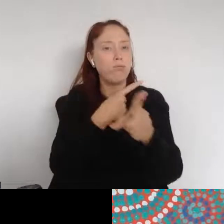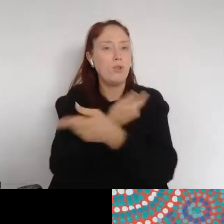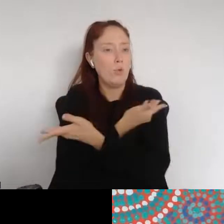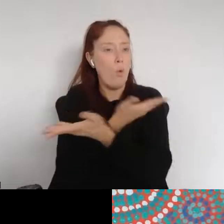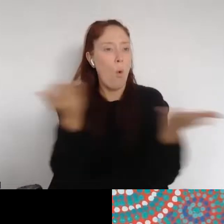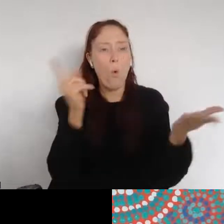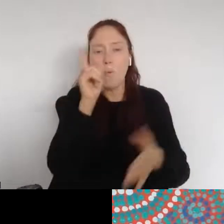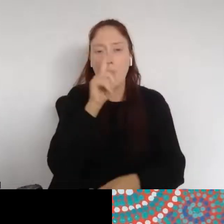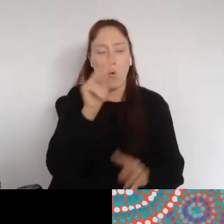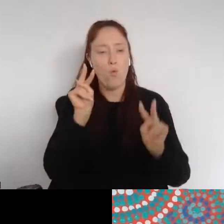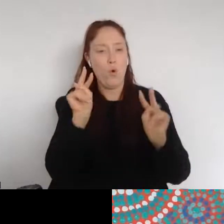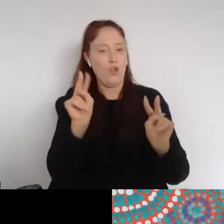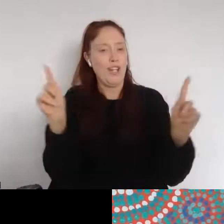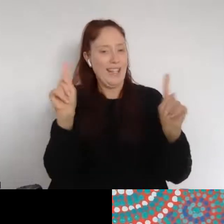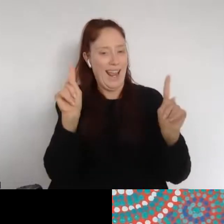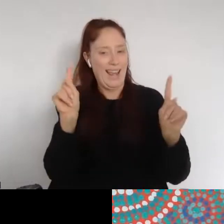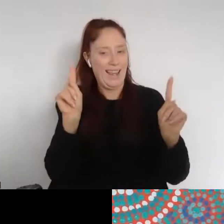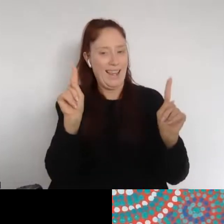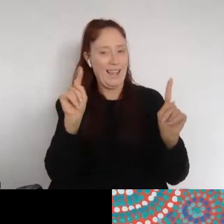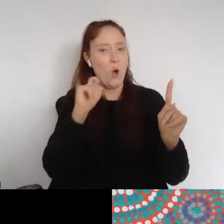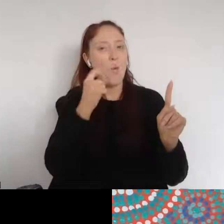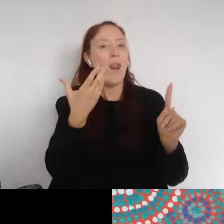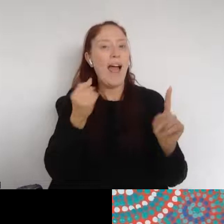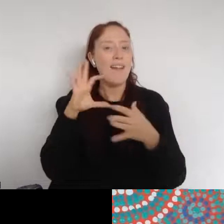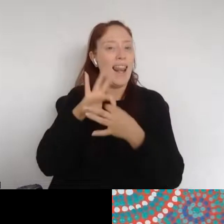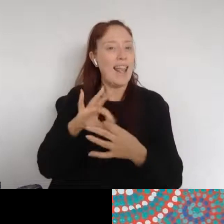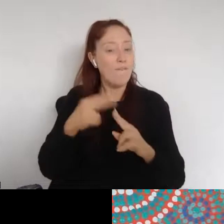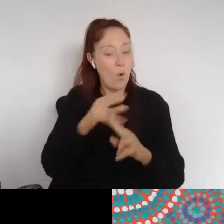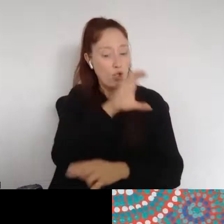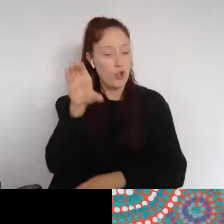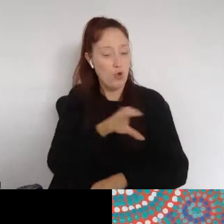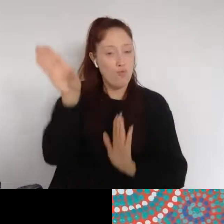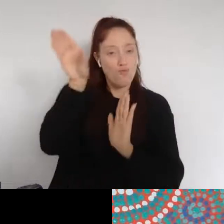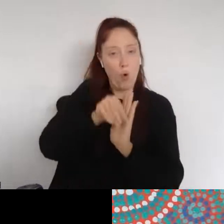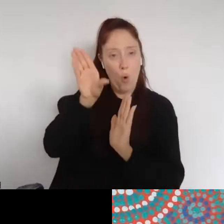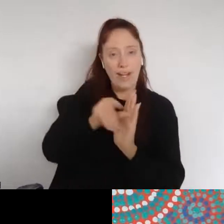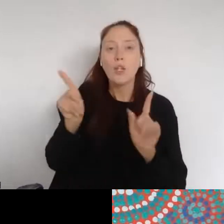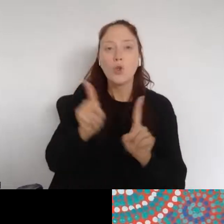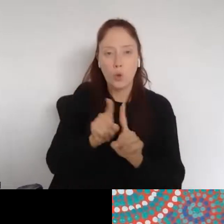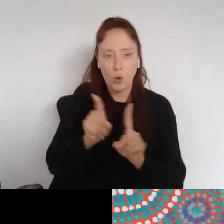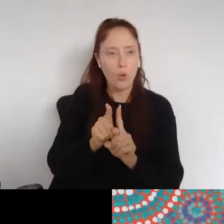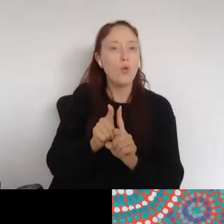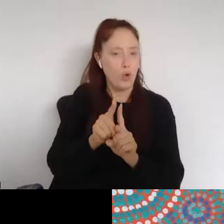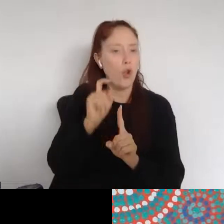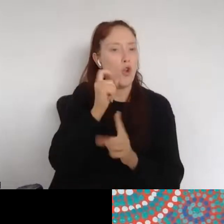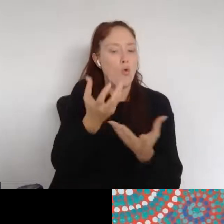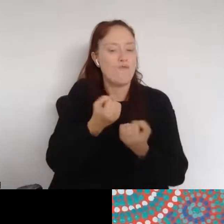including a link to the recording, and I will mention that again when we wrap up.